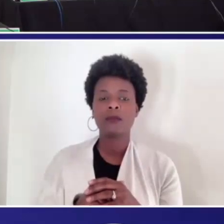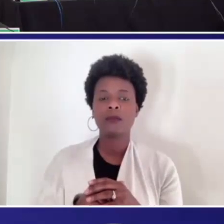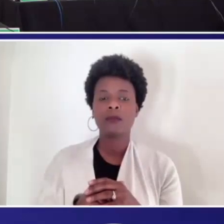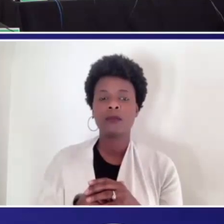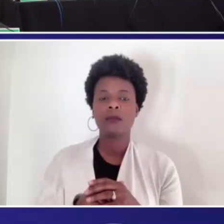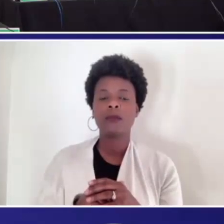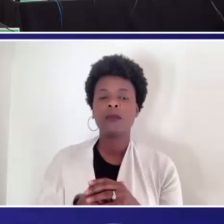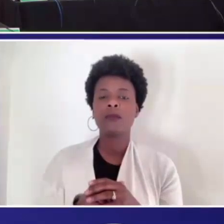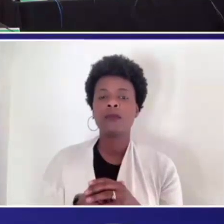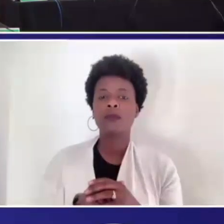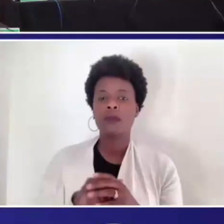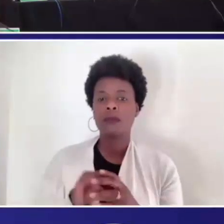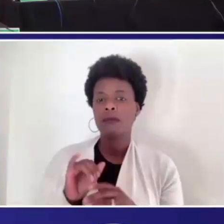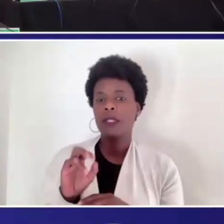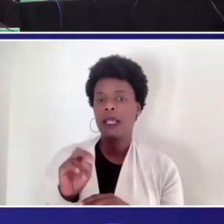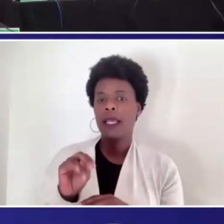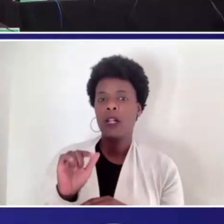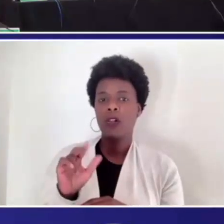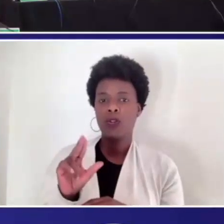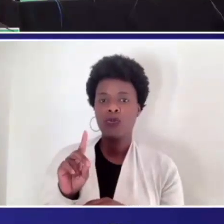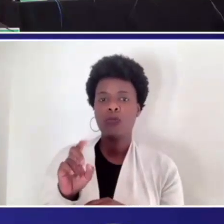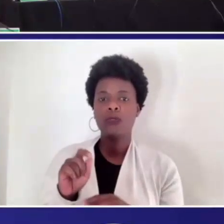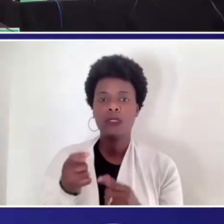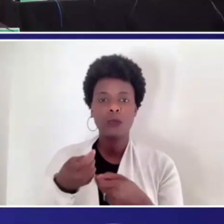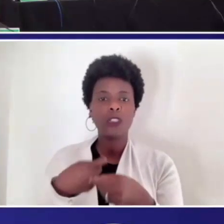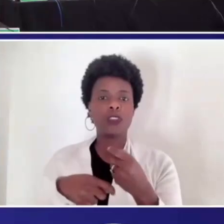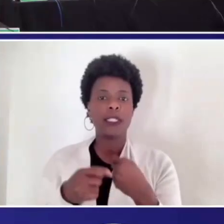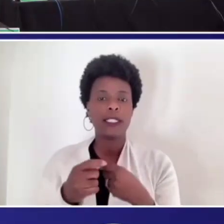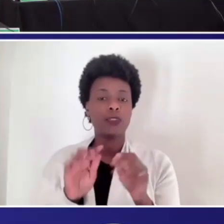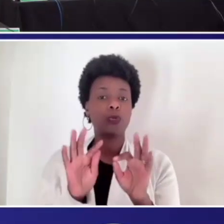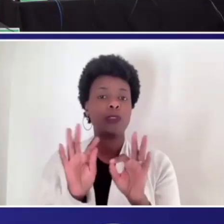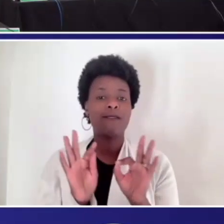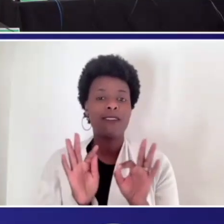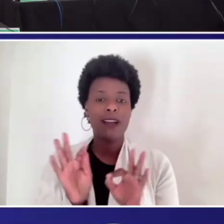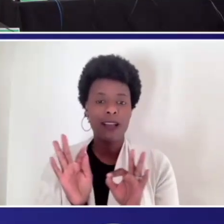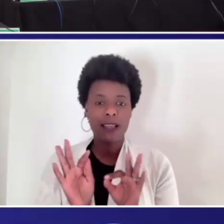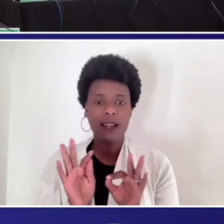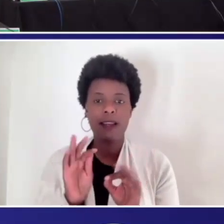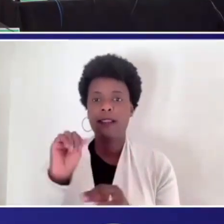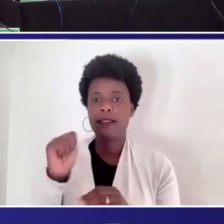then we added the information and --